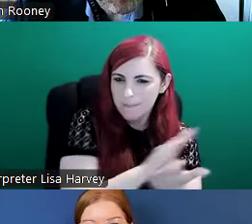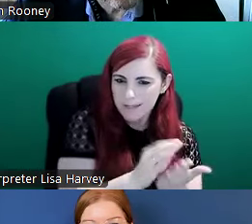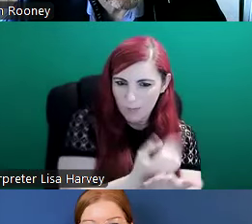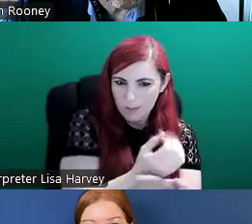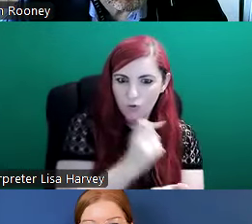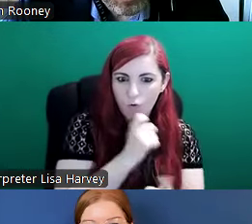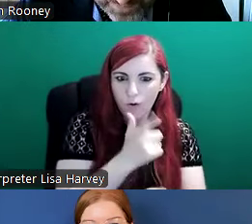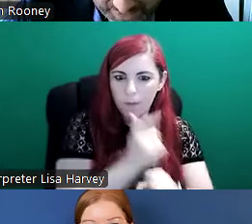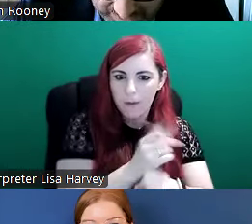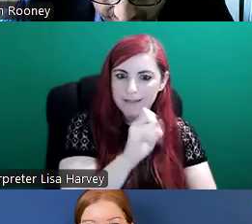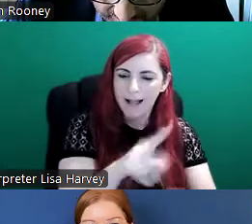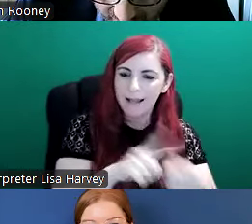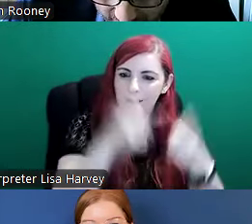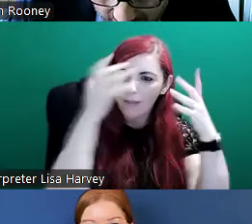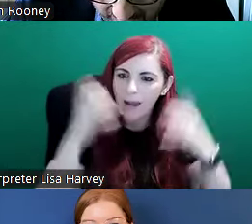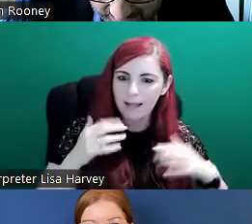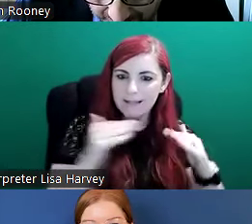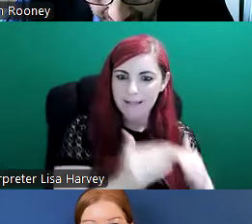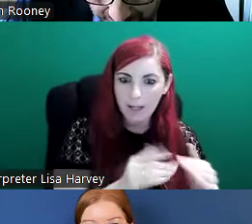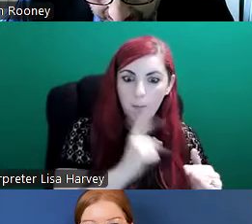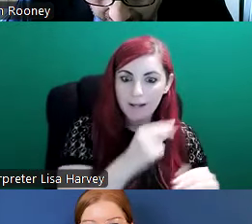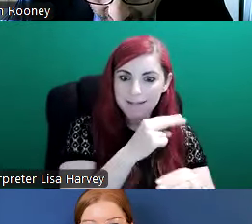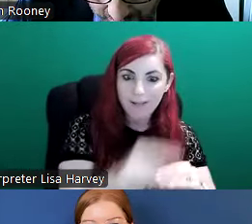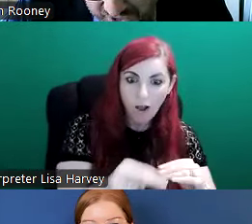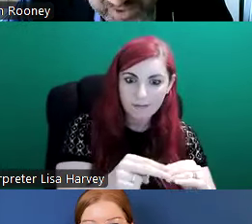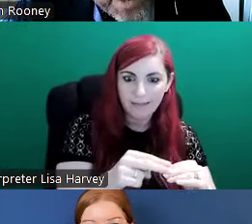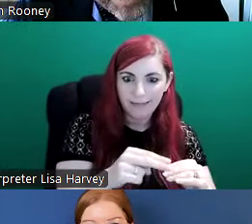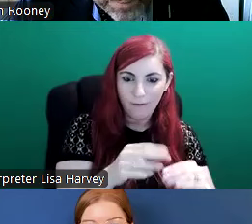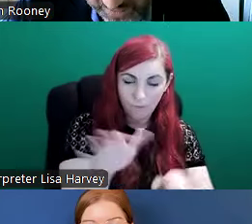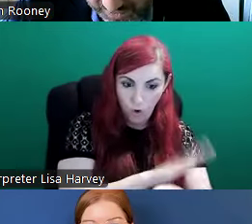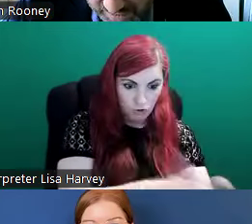transcription of that design that you might think. Abrasion to the surface of the